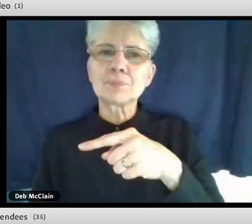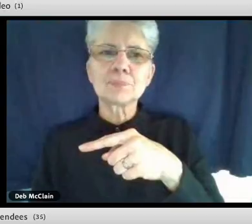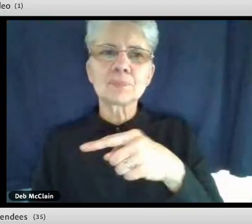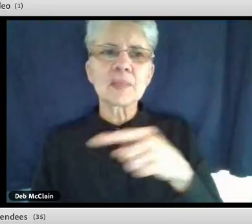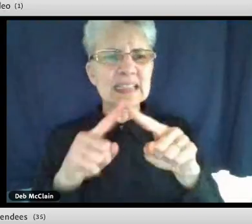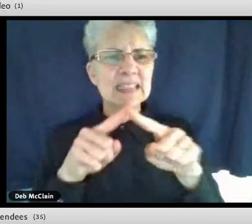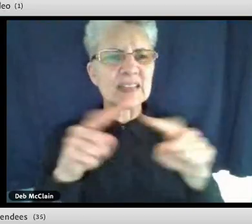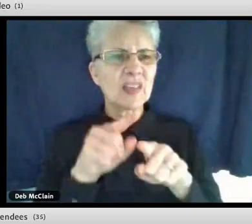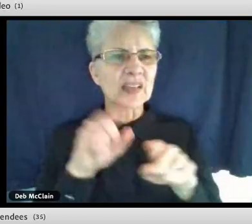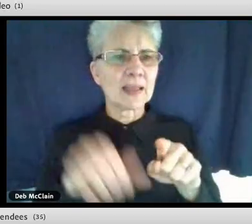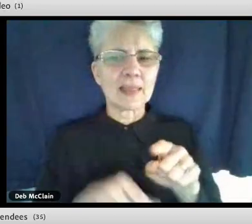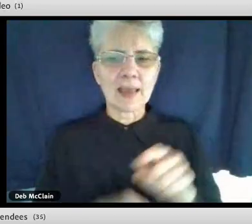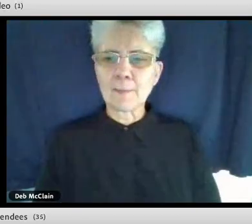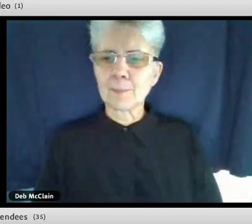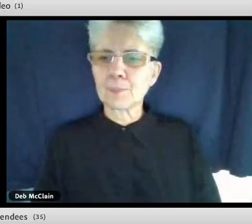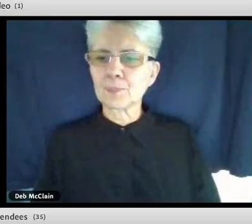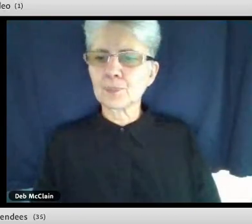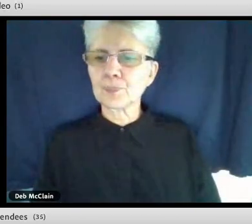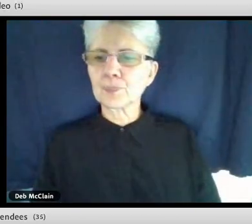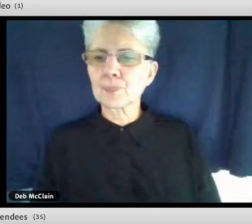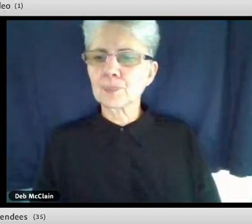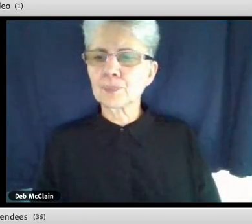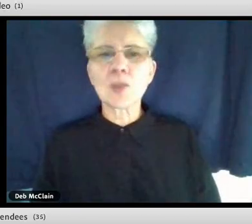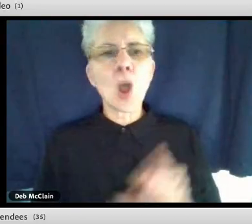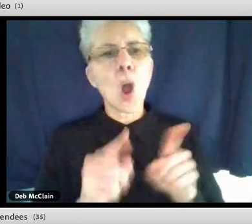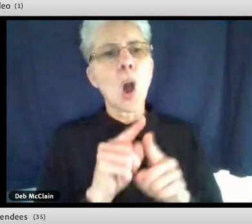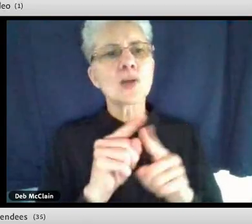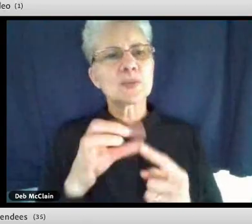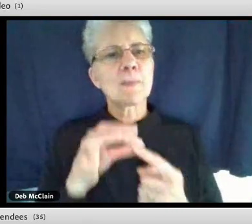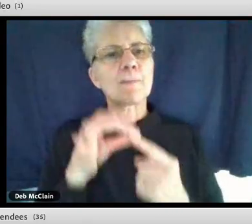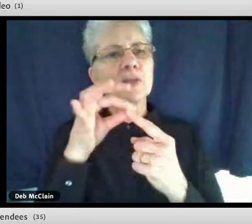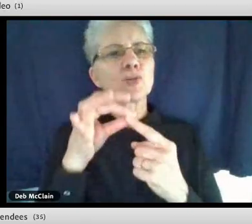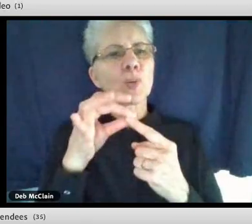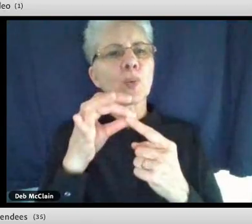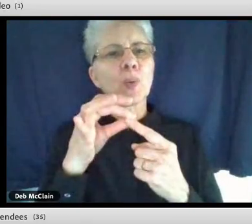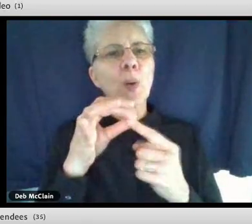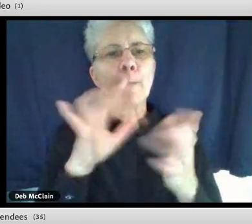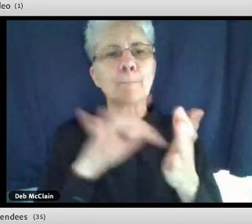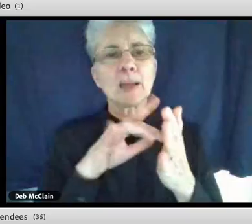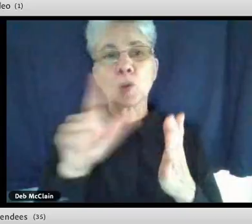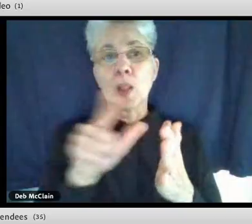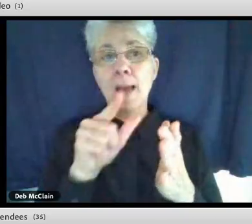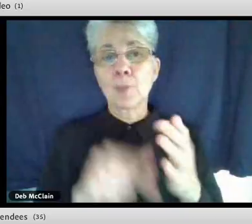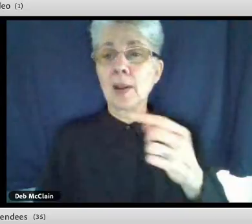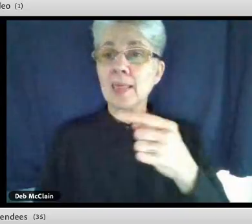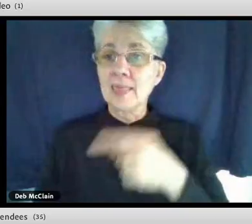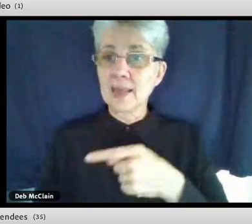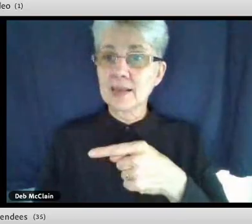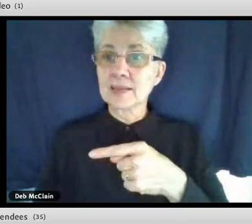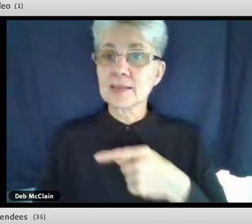read-alouds, different things like that. Also kind of a special medical library,